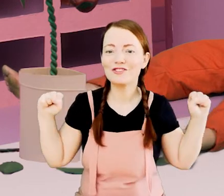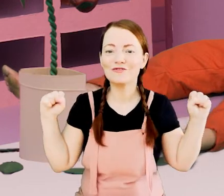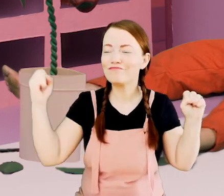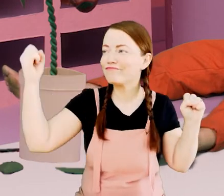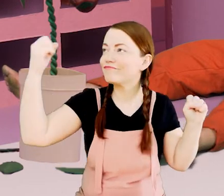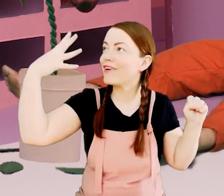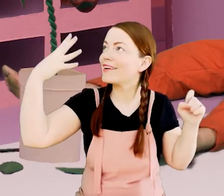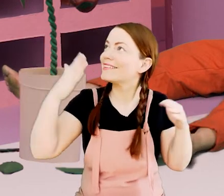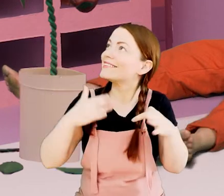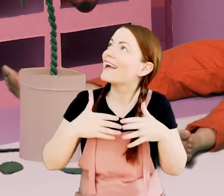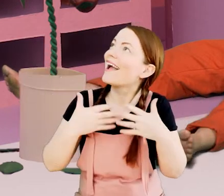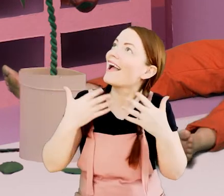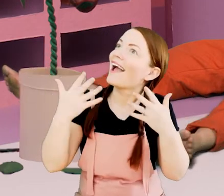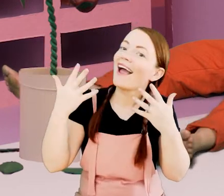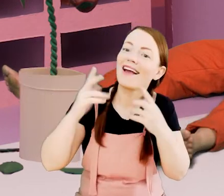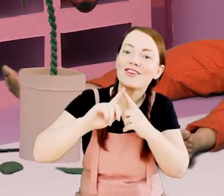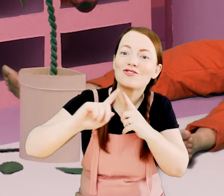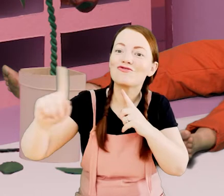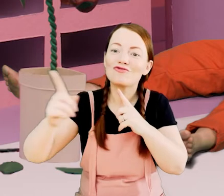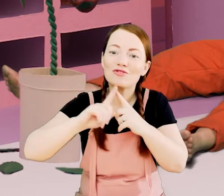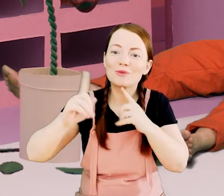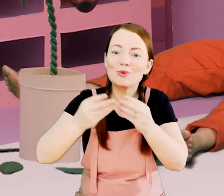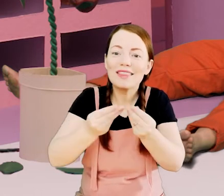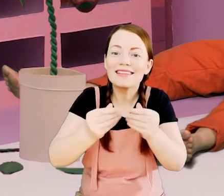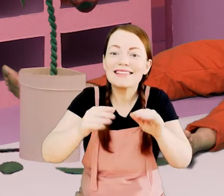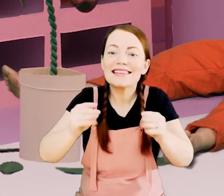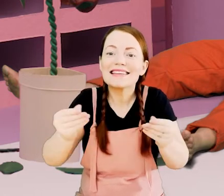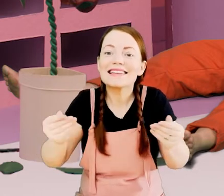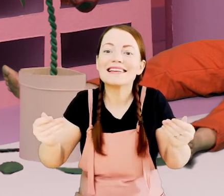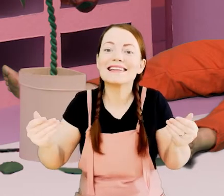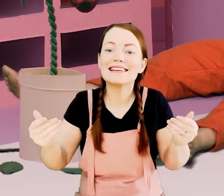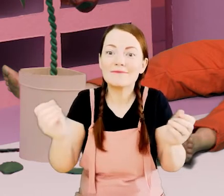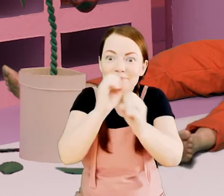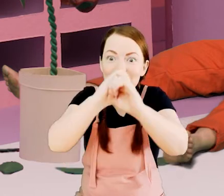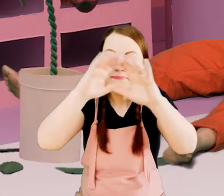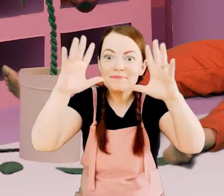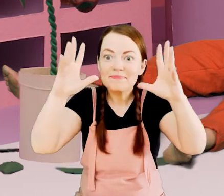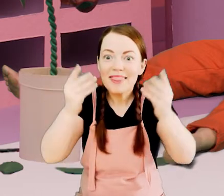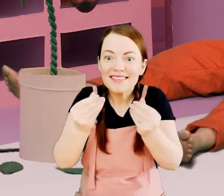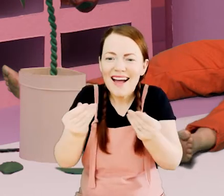Sunny days and trips to the sea, shall we imagine the sand on a soft beach?